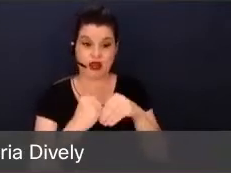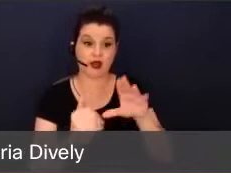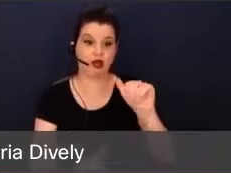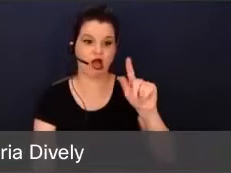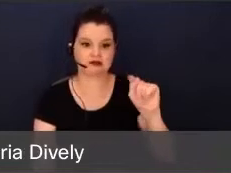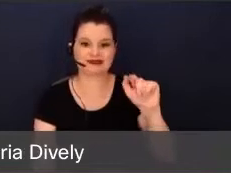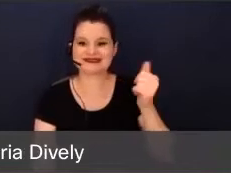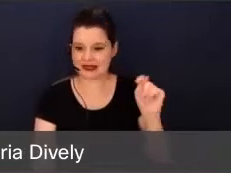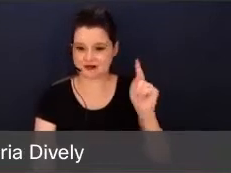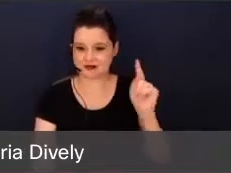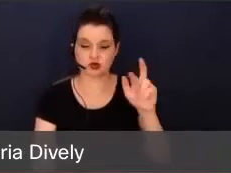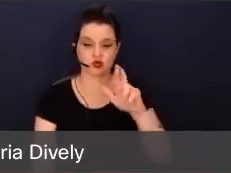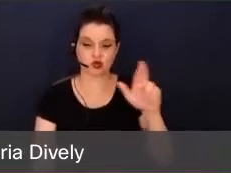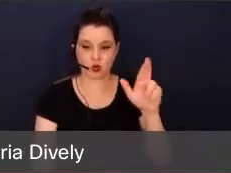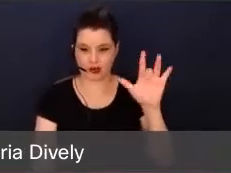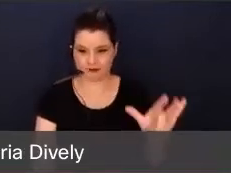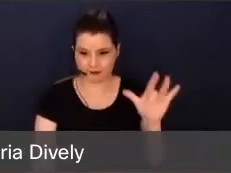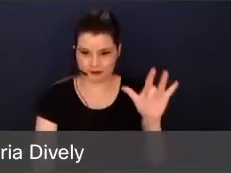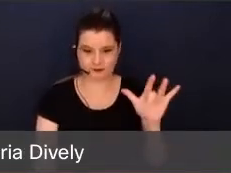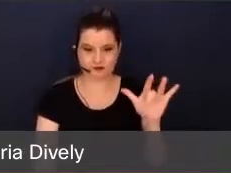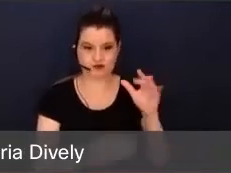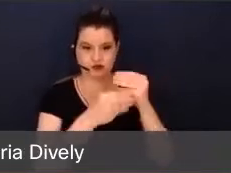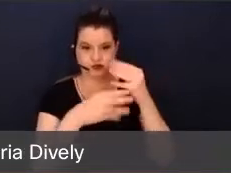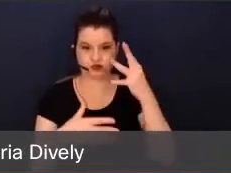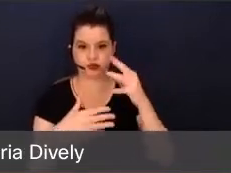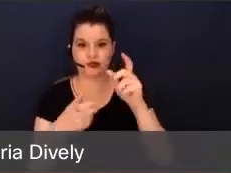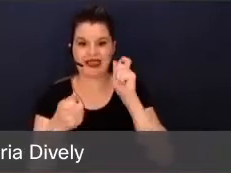you right click on the graphic and select edit Alt text.